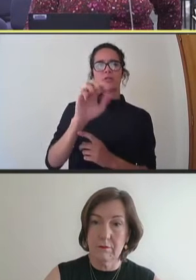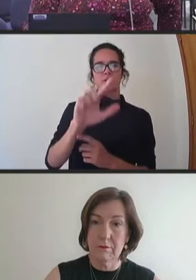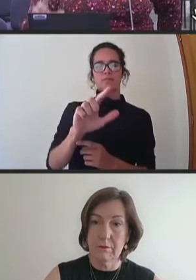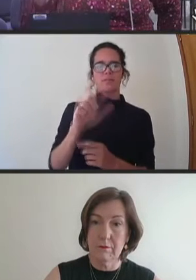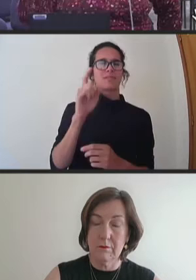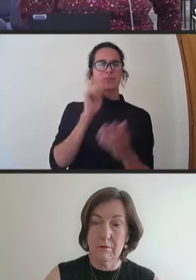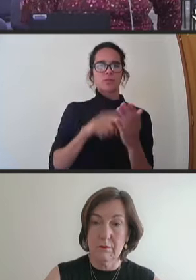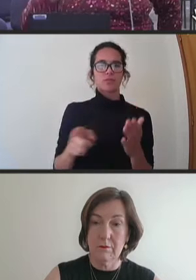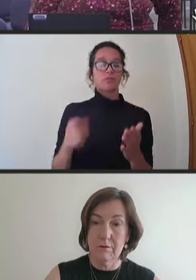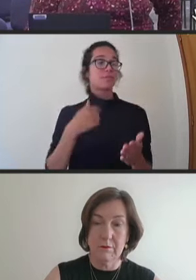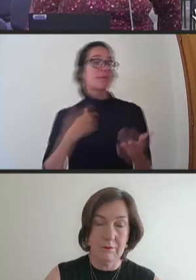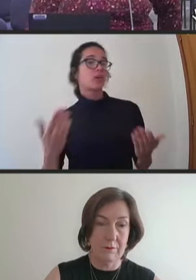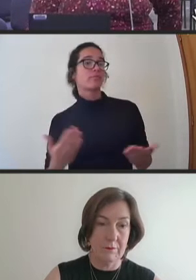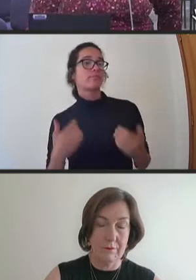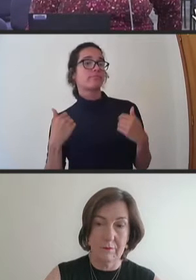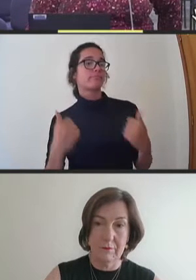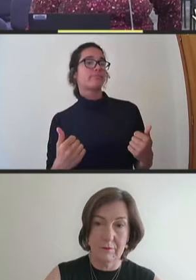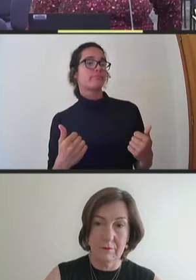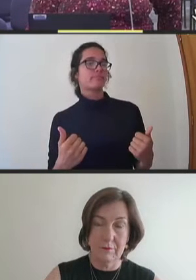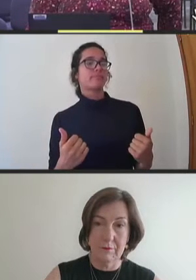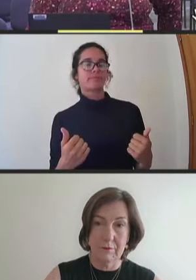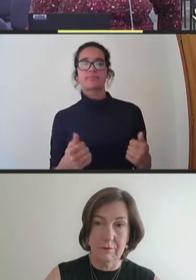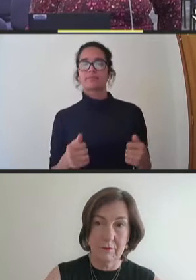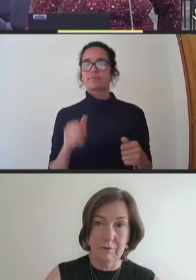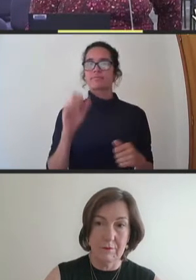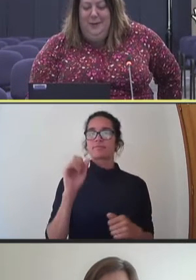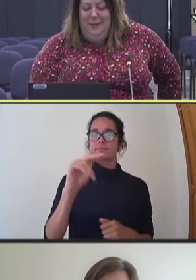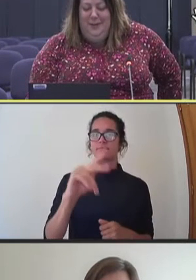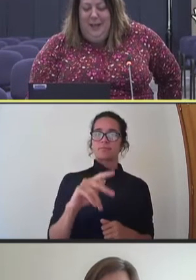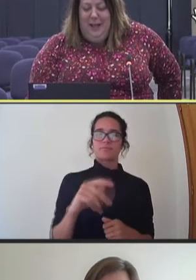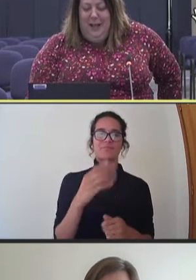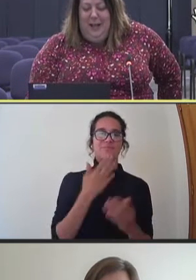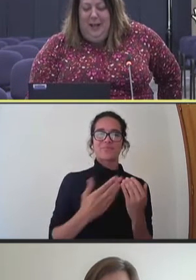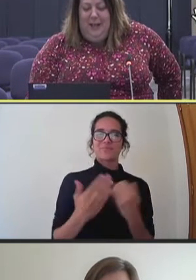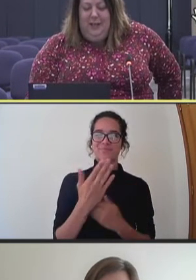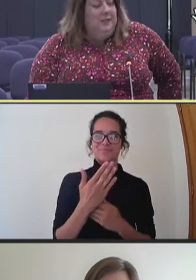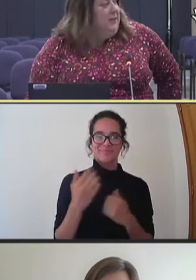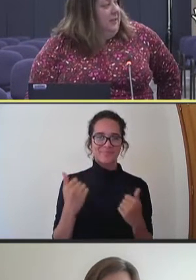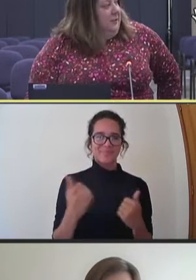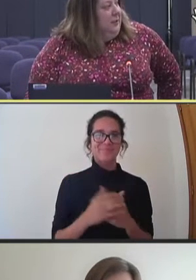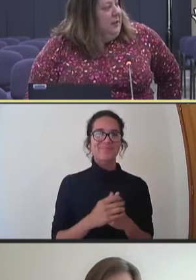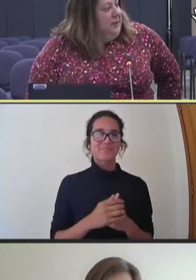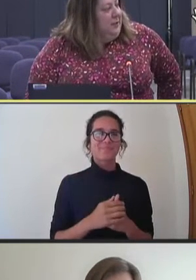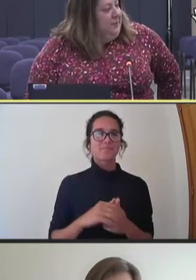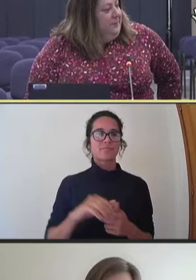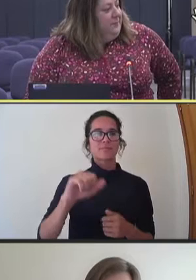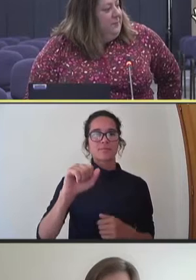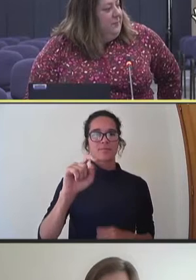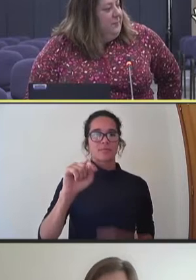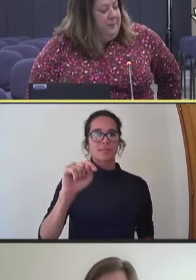Jewel Mullen: Present. Ann Aikin: Good morning. Steve Rinderknecht?